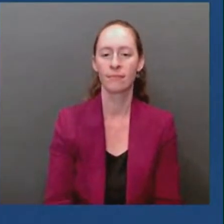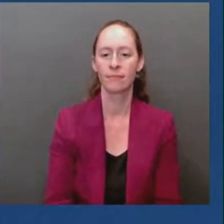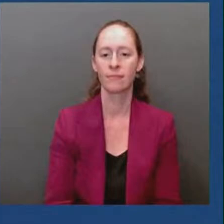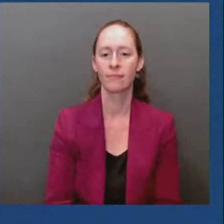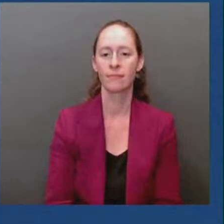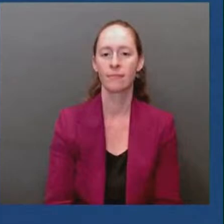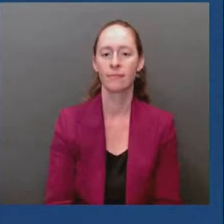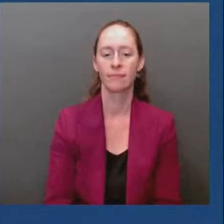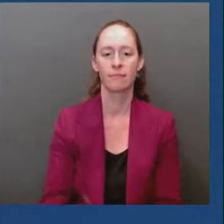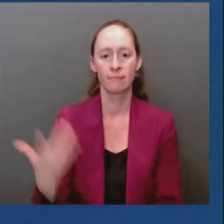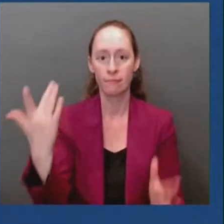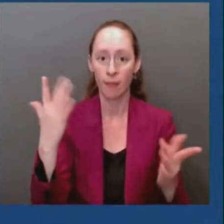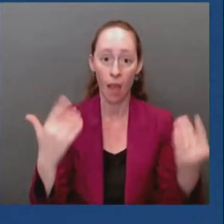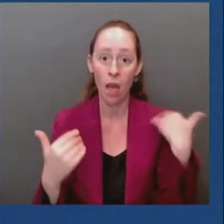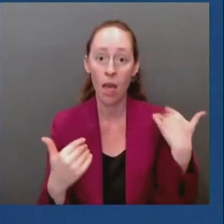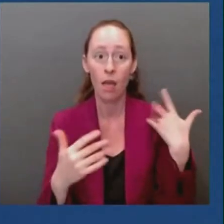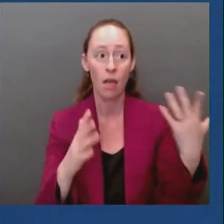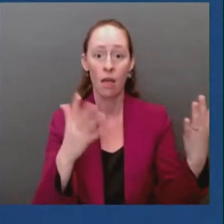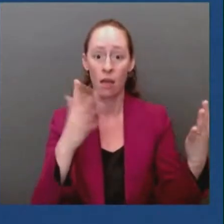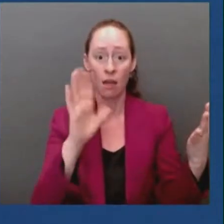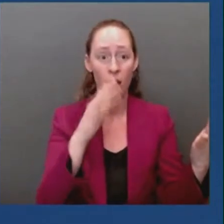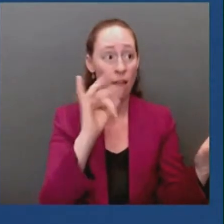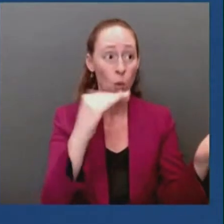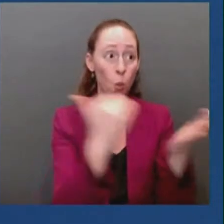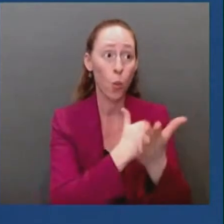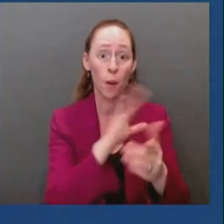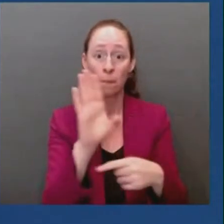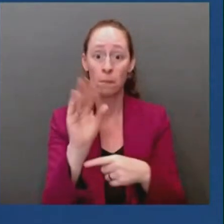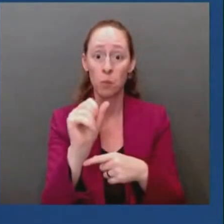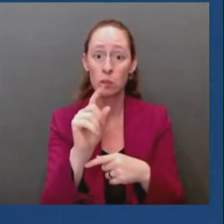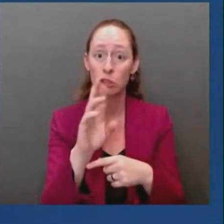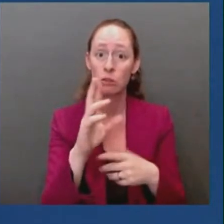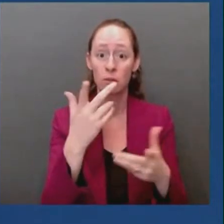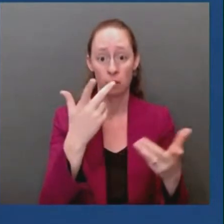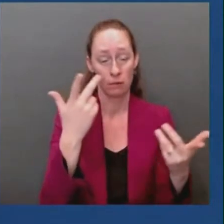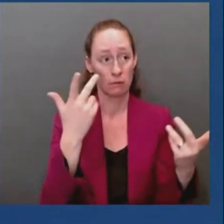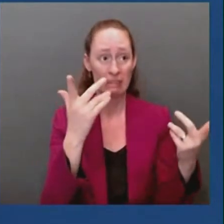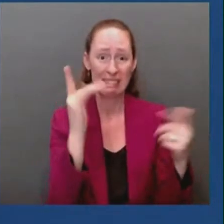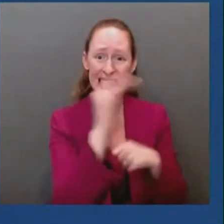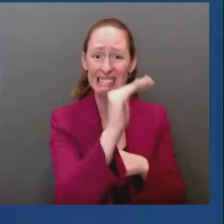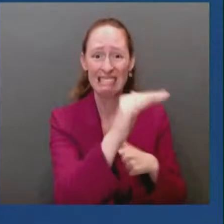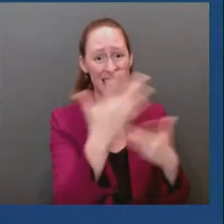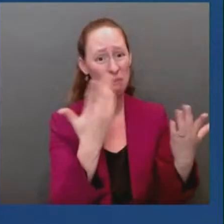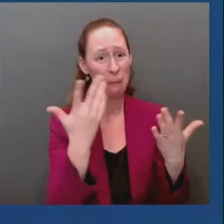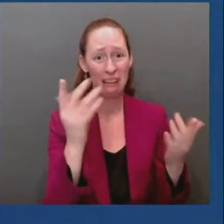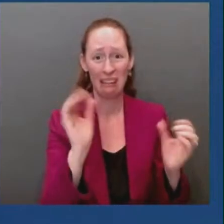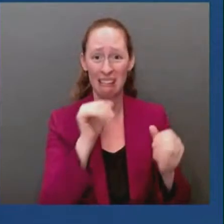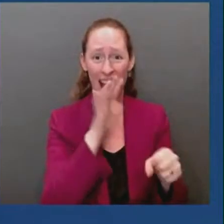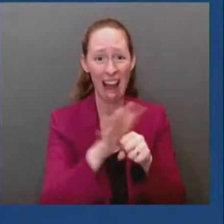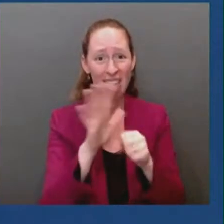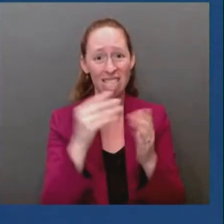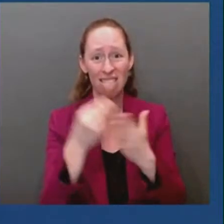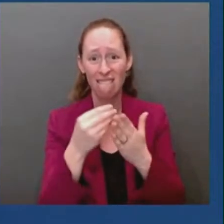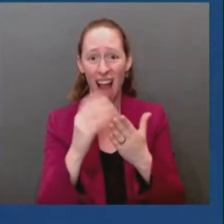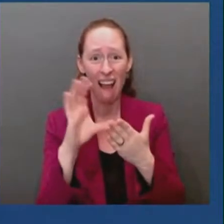Reporter: THANK YOU. WANT TO GO BACK TO THE FUNDING QUICKLY. COLLECTIVELY, YOU'VE WARNED AGAIN AND AGAIN THAT WE WOULD NOT HAVE ENOUGH BIVALENT